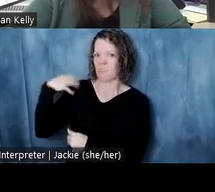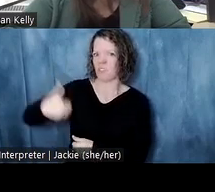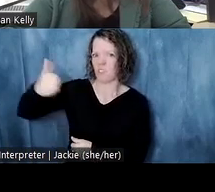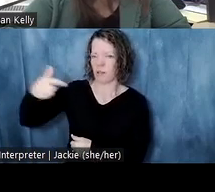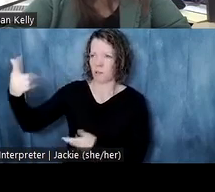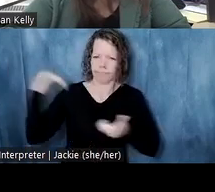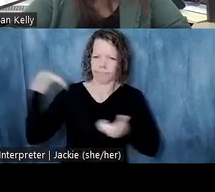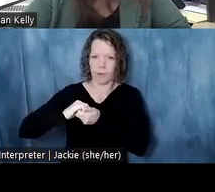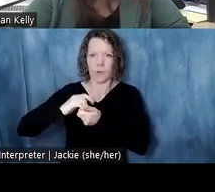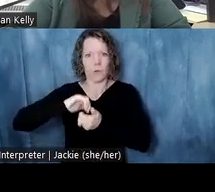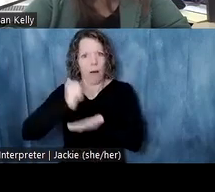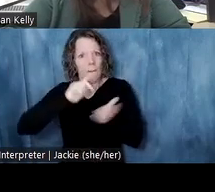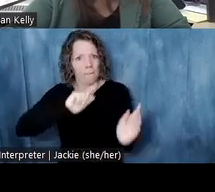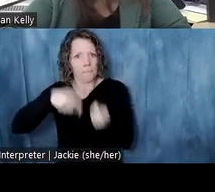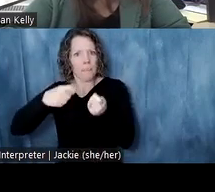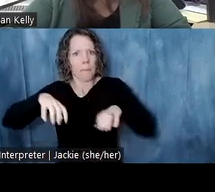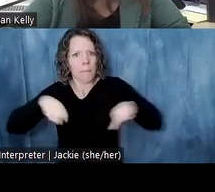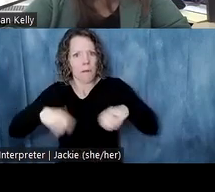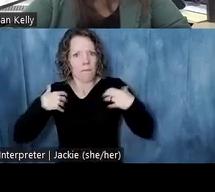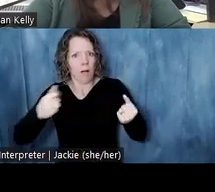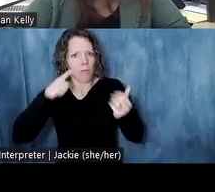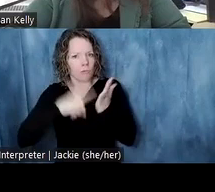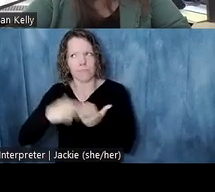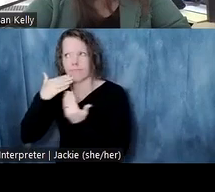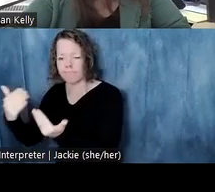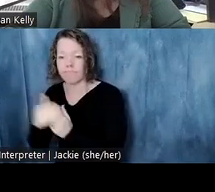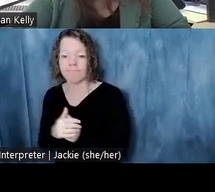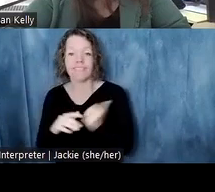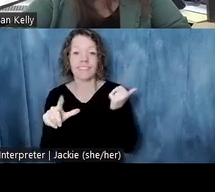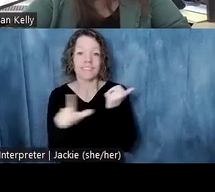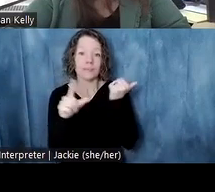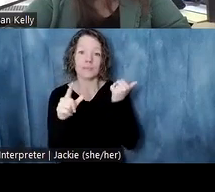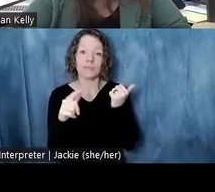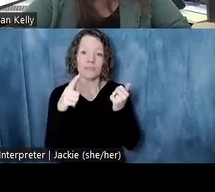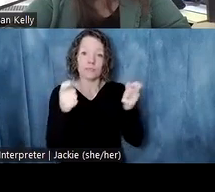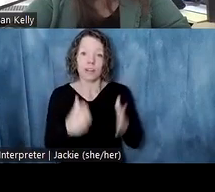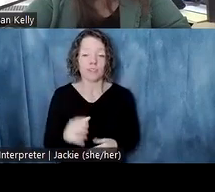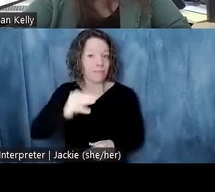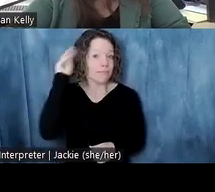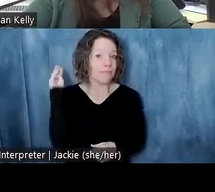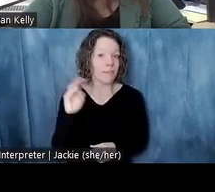health research. Many thanks to our deputy director Dr. Melissa Anderson for her leadership